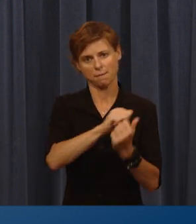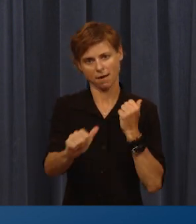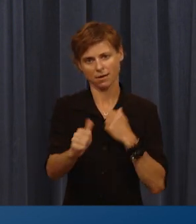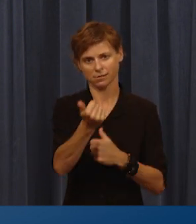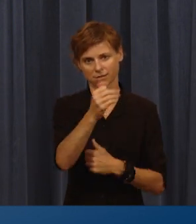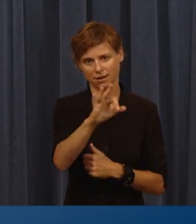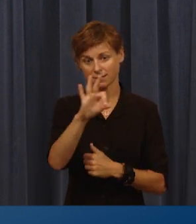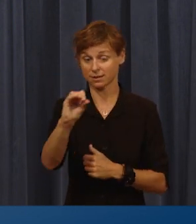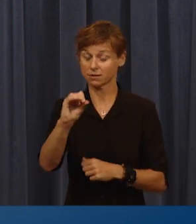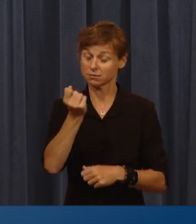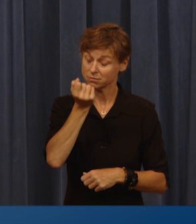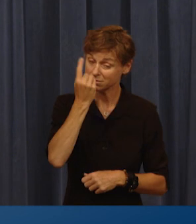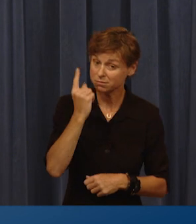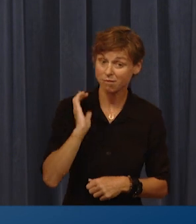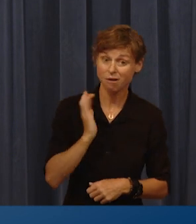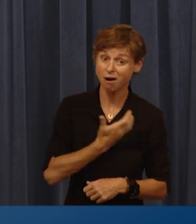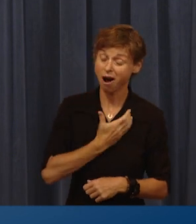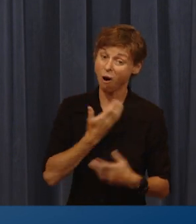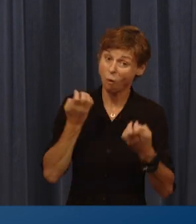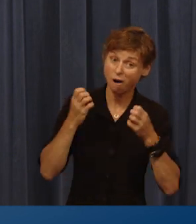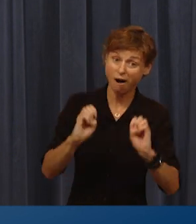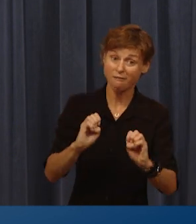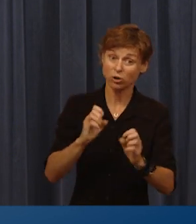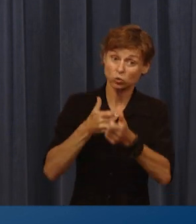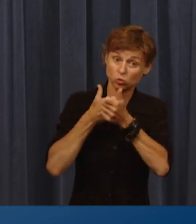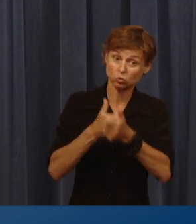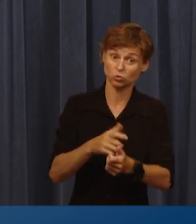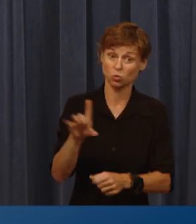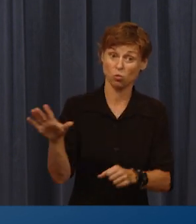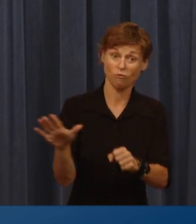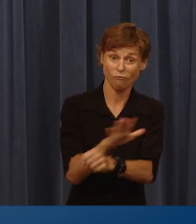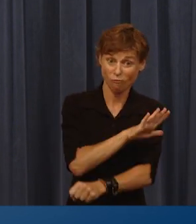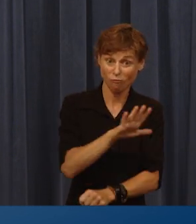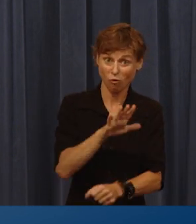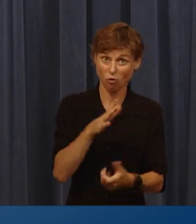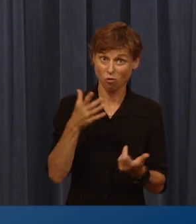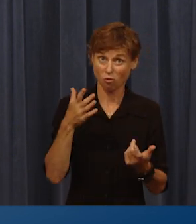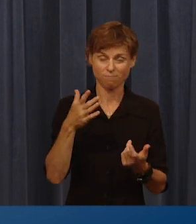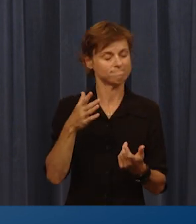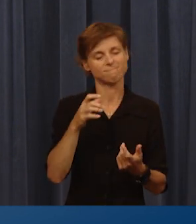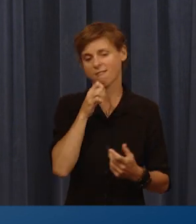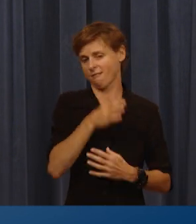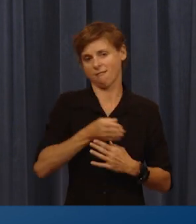But our efforts to achieve full compliance under the ADA are far from complete.